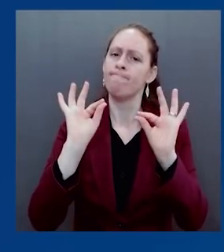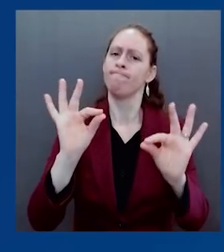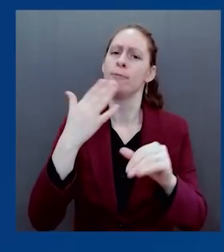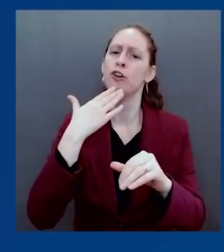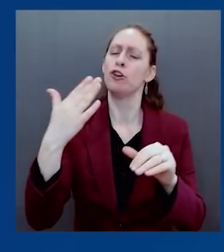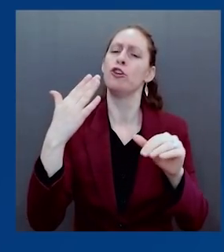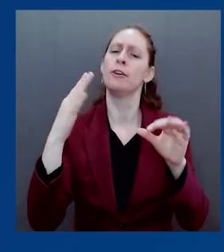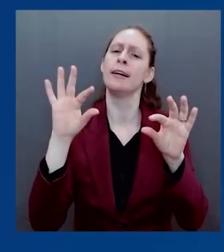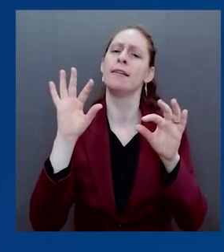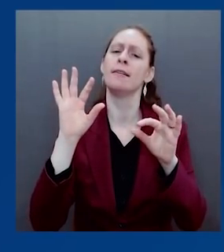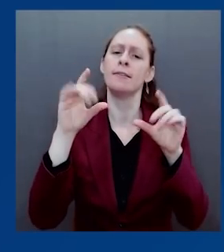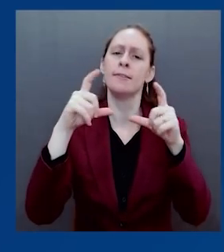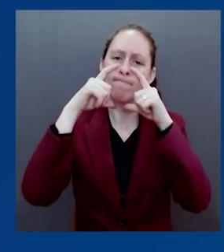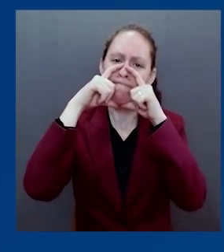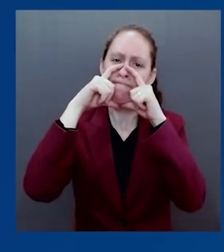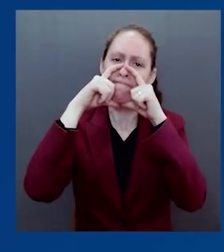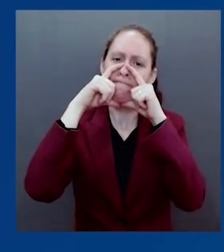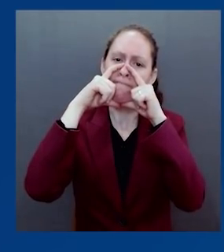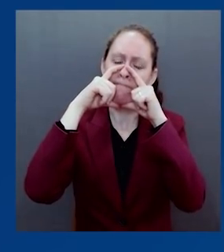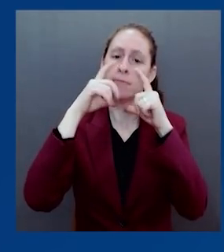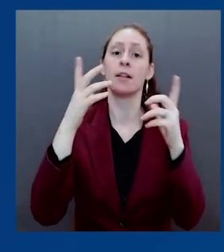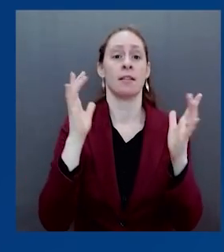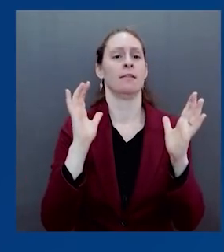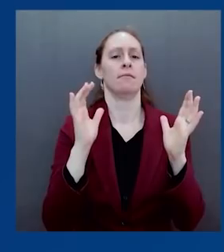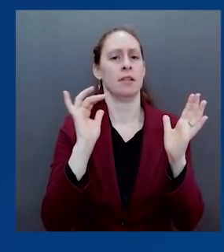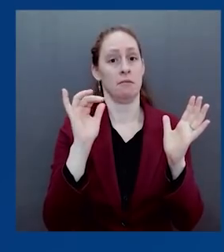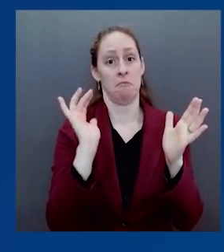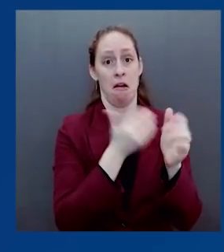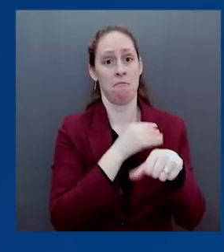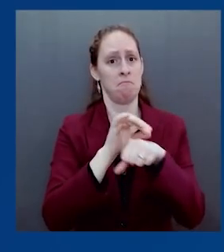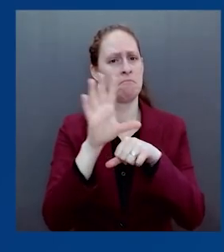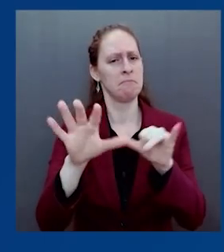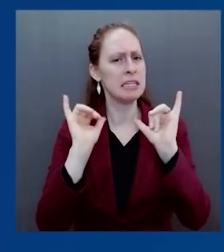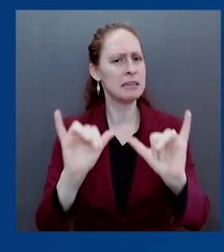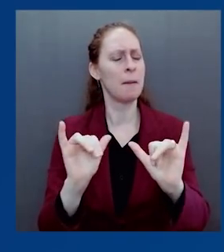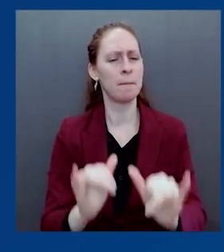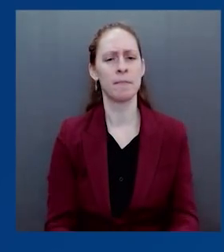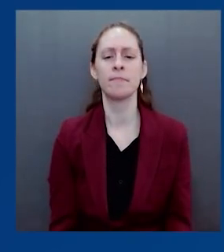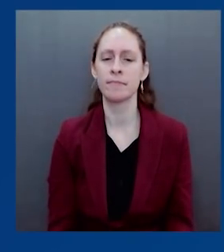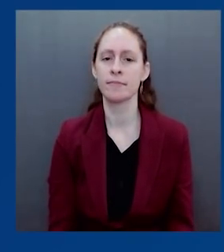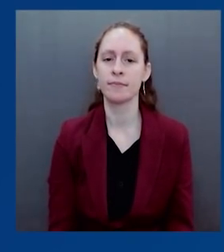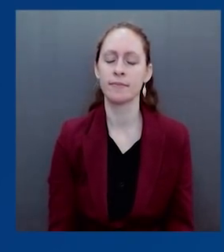and that recommendation is not going to change. So, I -- maybe I'll just note that we are preparing an update